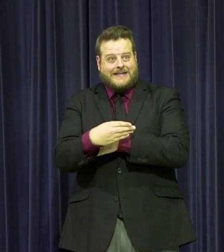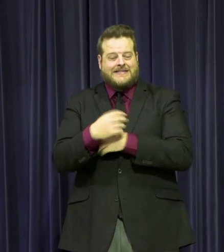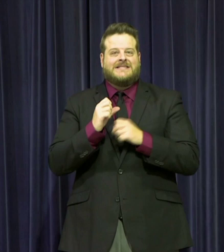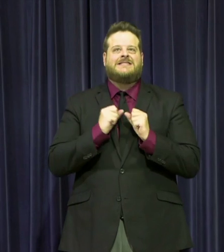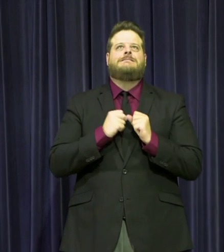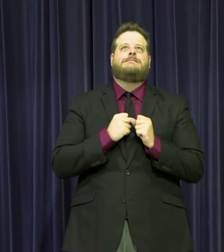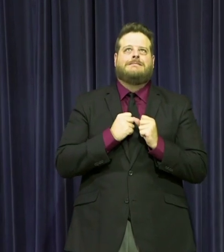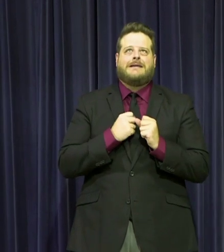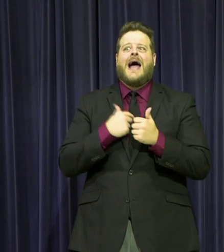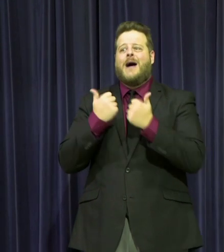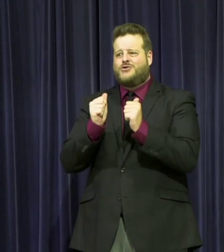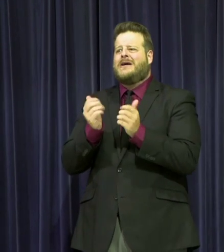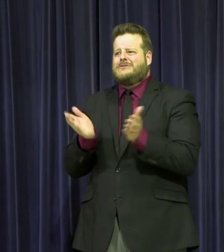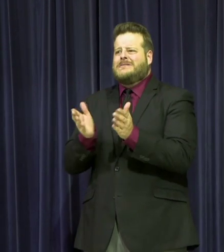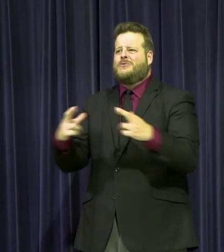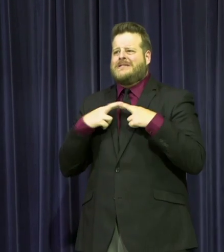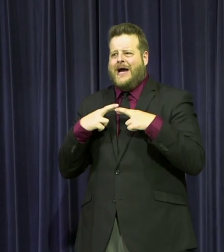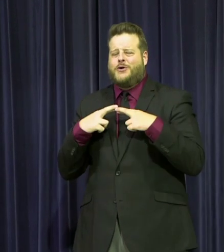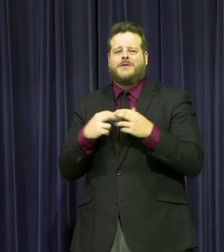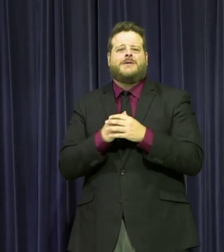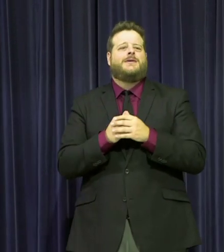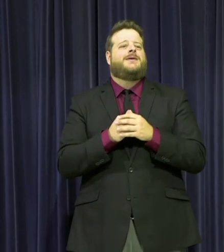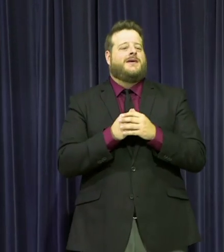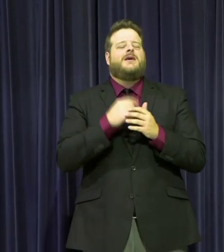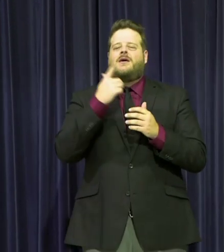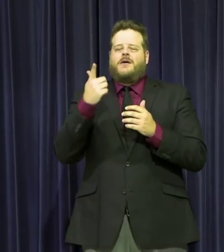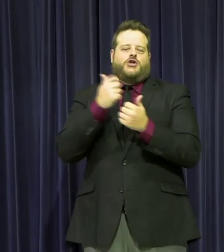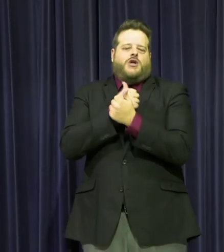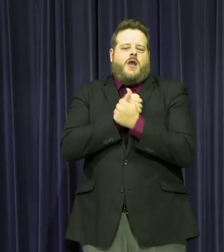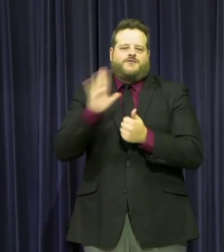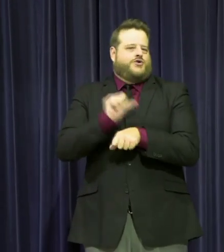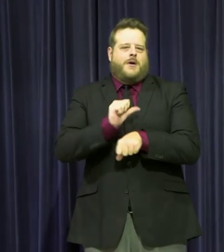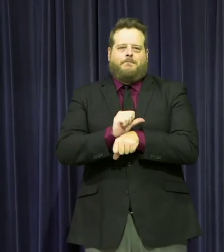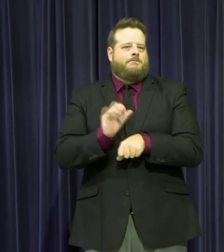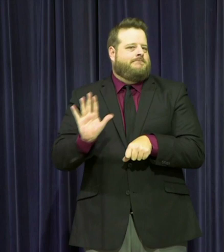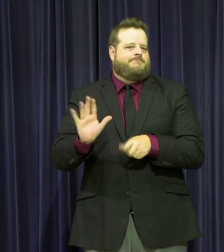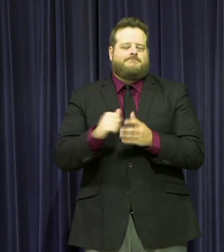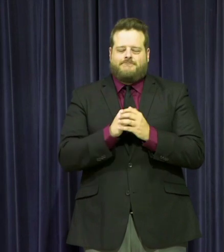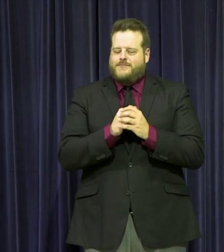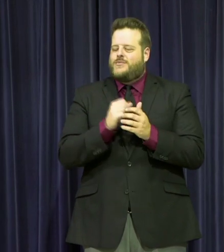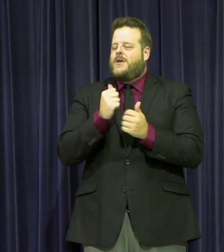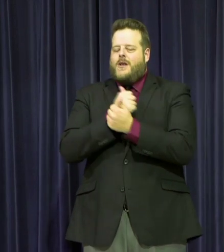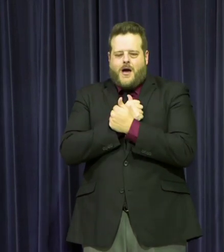I am trying to get her to retire and because she loves her job, she loves being a clinician.